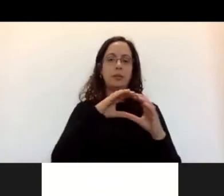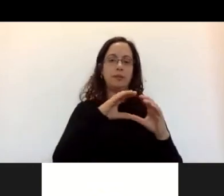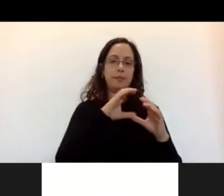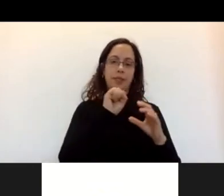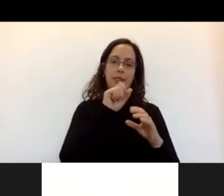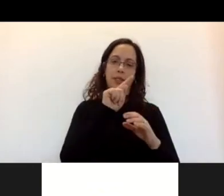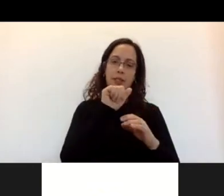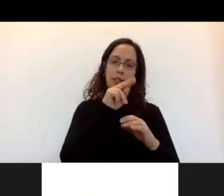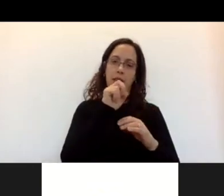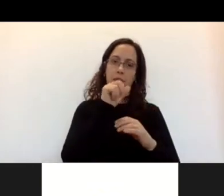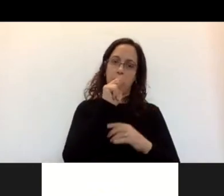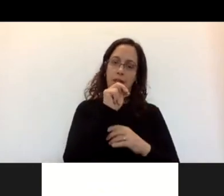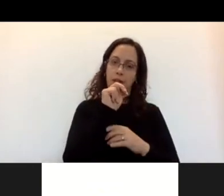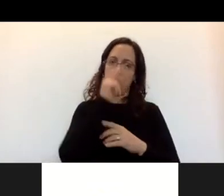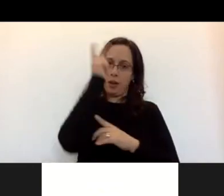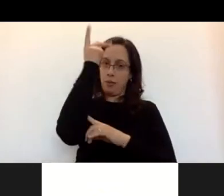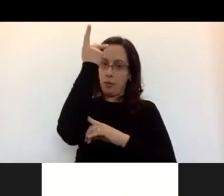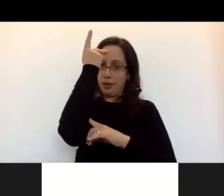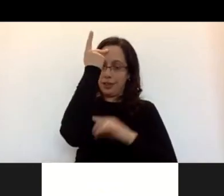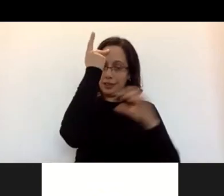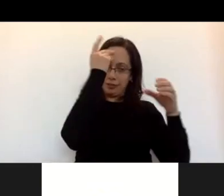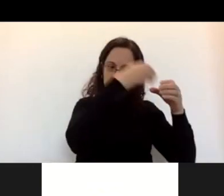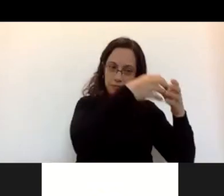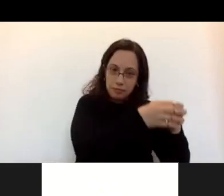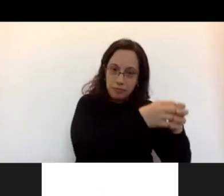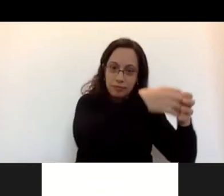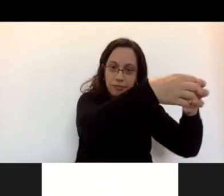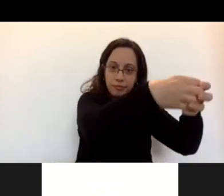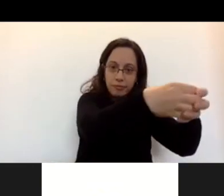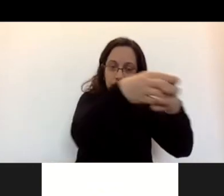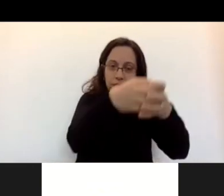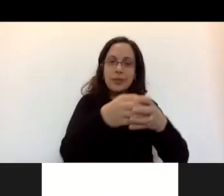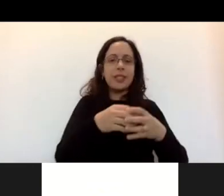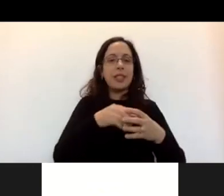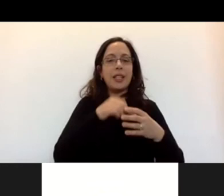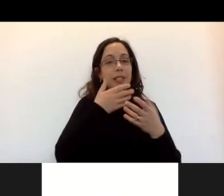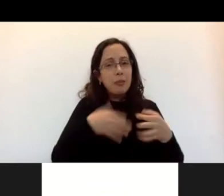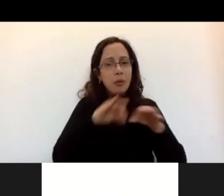not because they are suddenly more closely attached to their communal labels but because